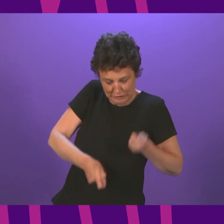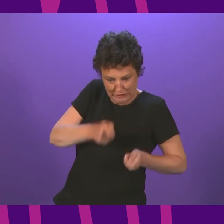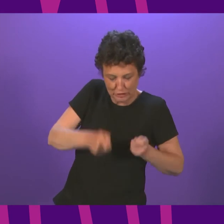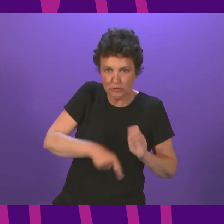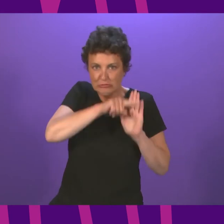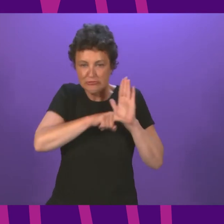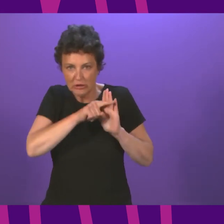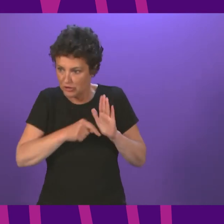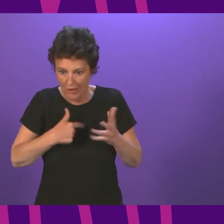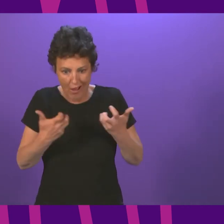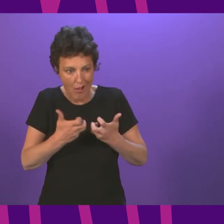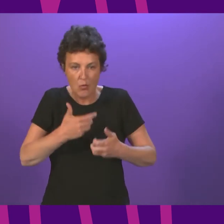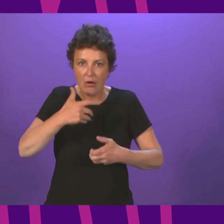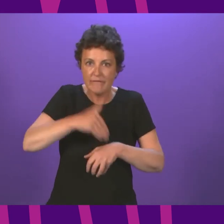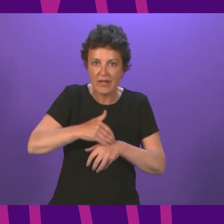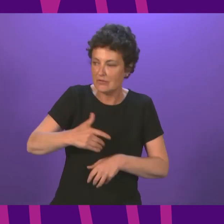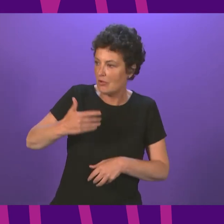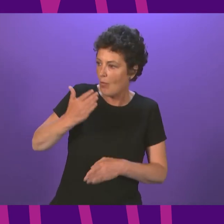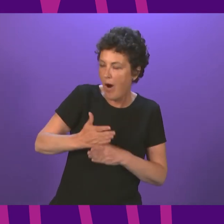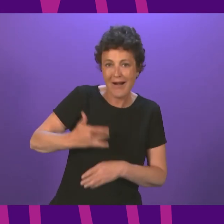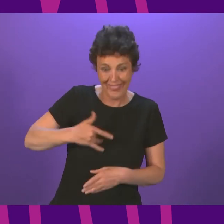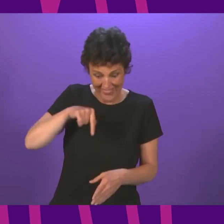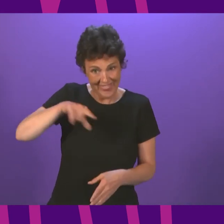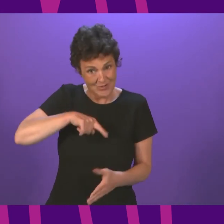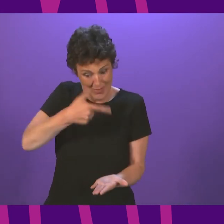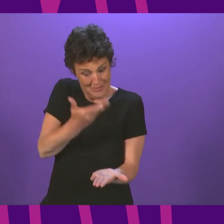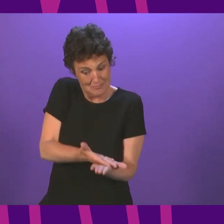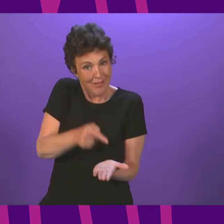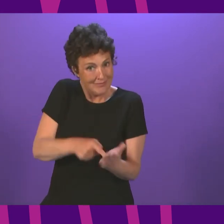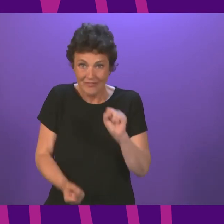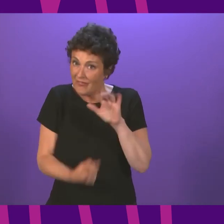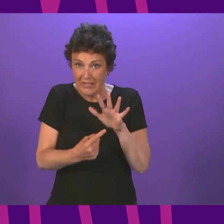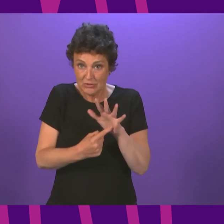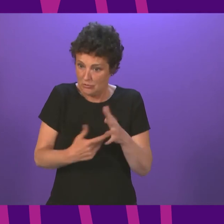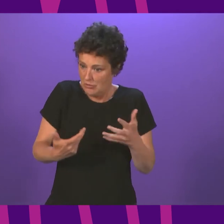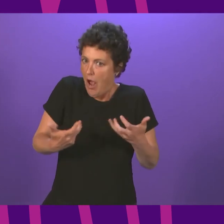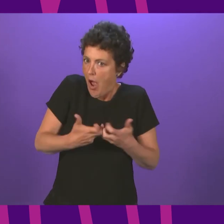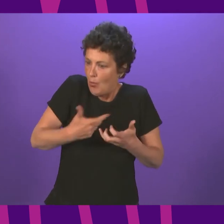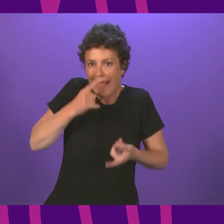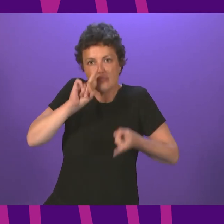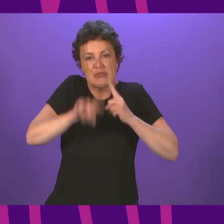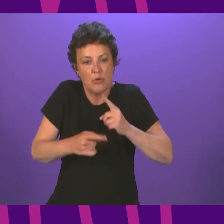acts, it is essential that there is transparency about how those measures are used, and whether they remain necessary and appropriate. I welcome members’ contributions to strengthen further